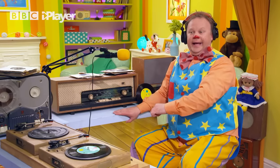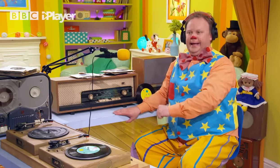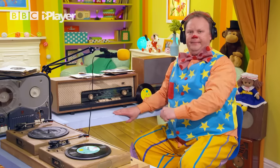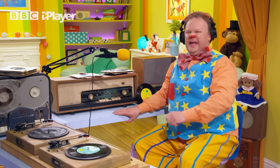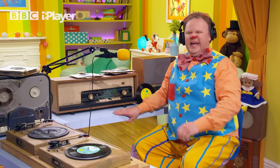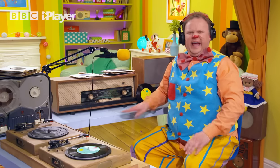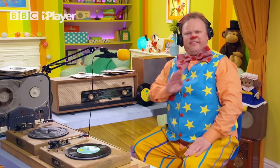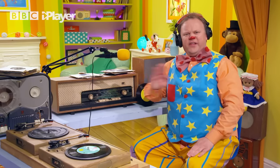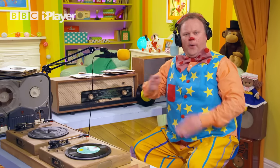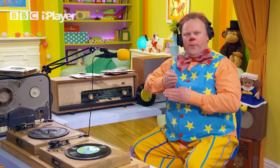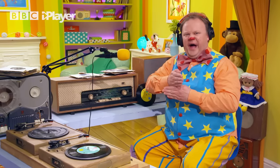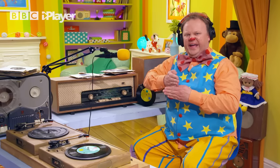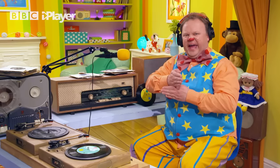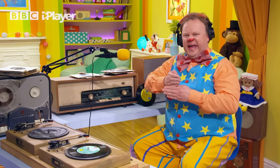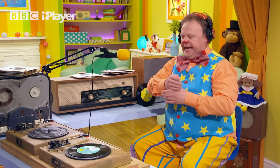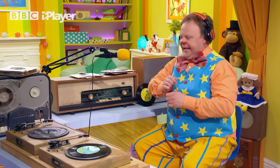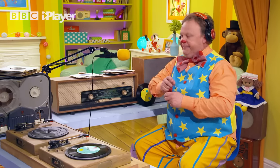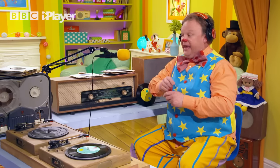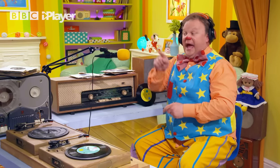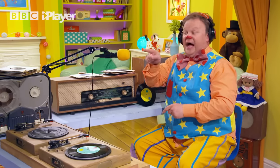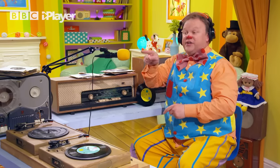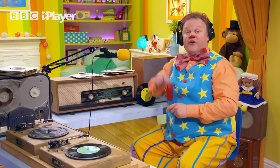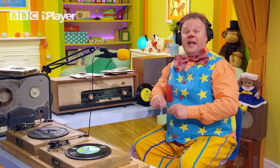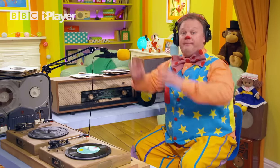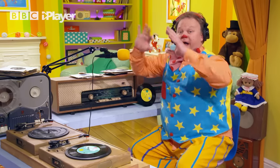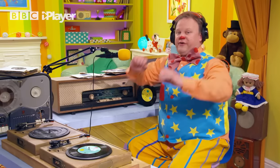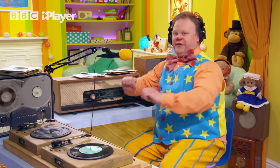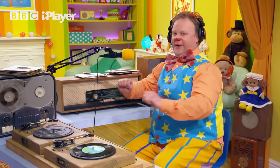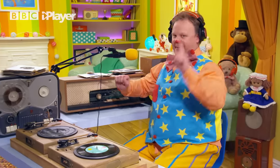um it's not working um i'll try the microphone